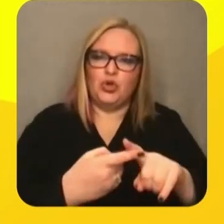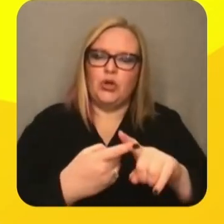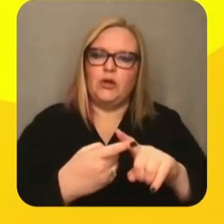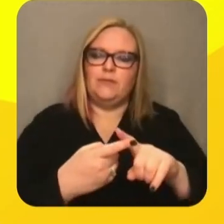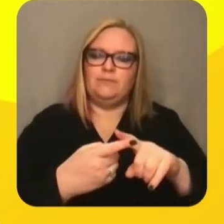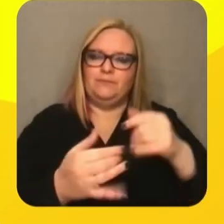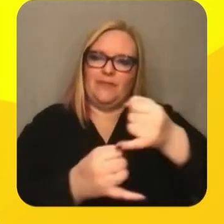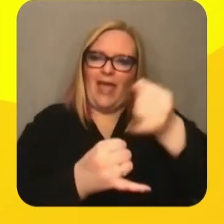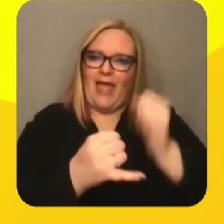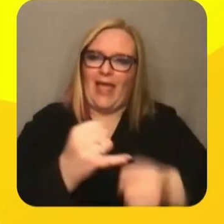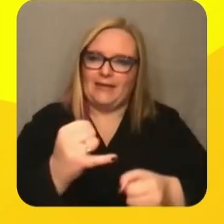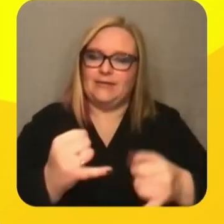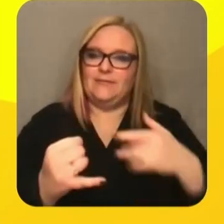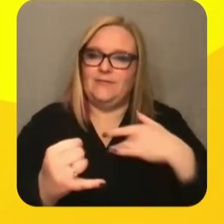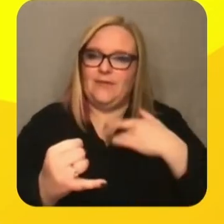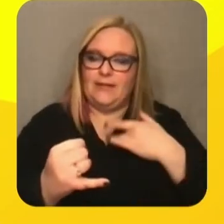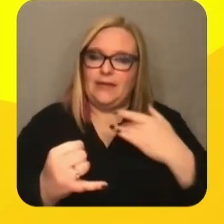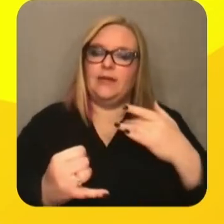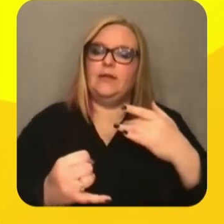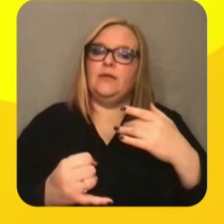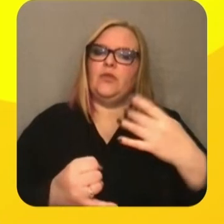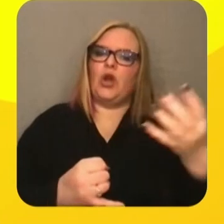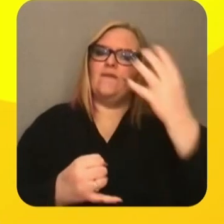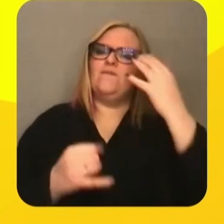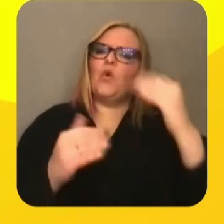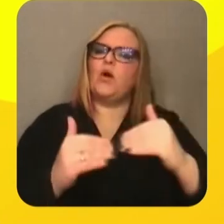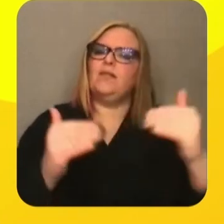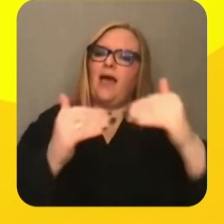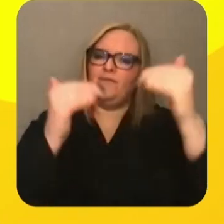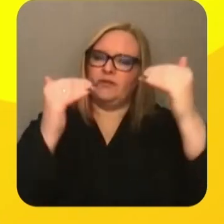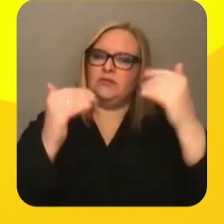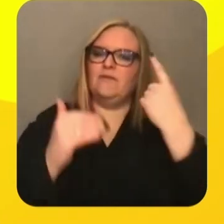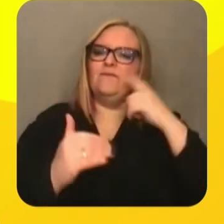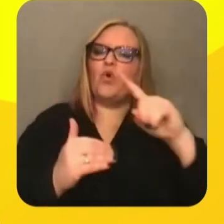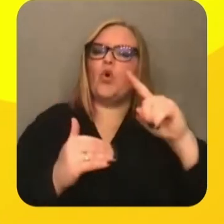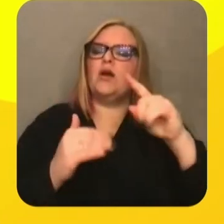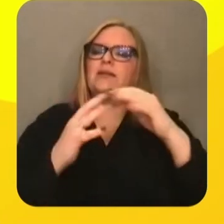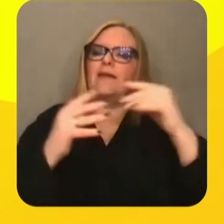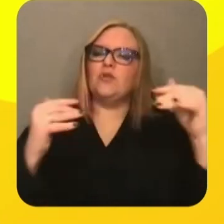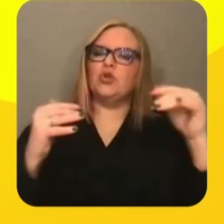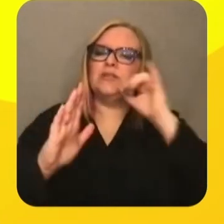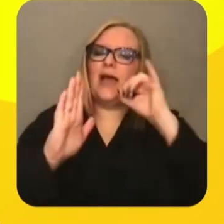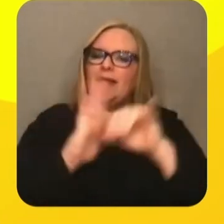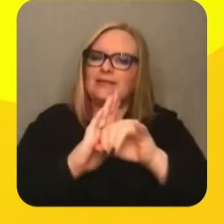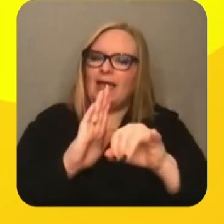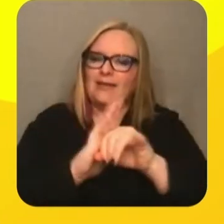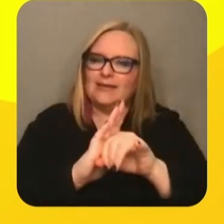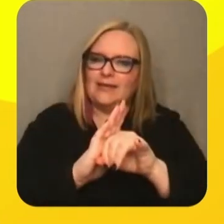And they make, dare I say, four levels of diverse identity, are feeling seen, valued and heard.